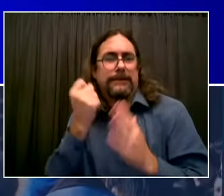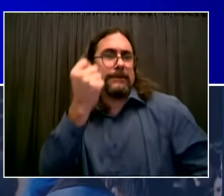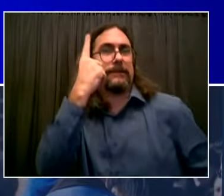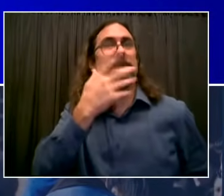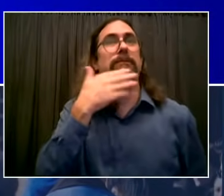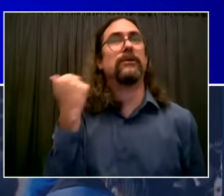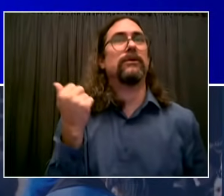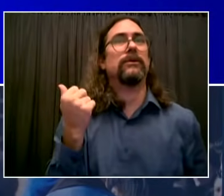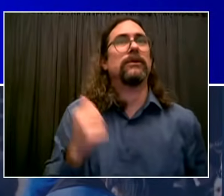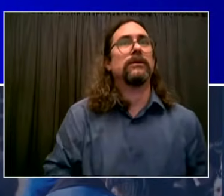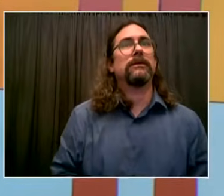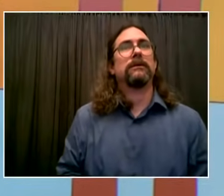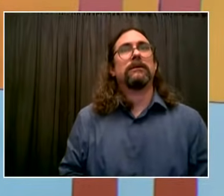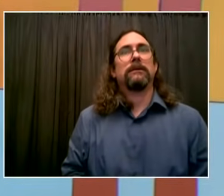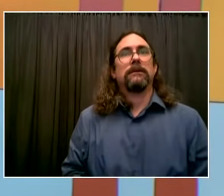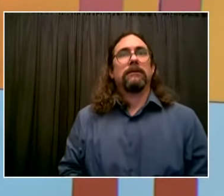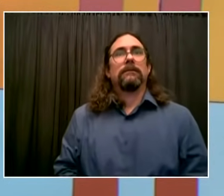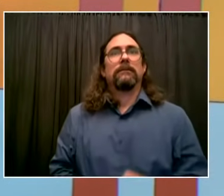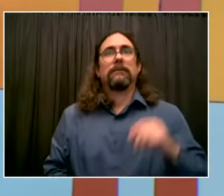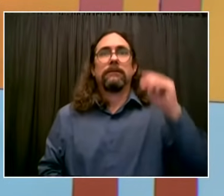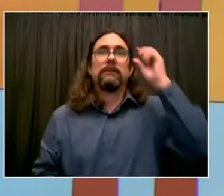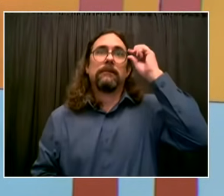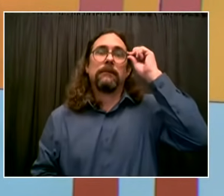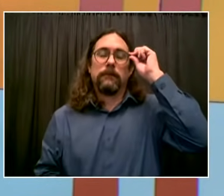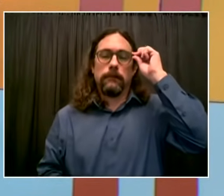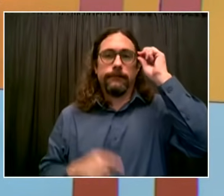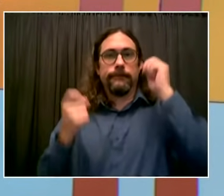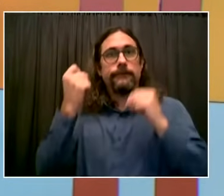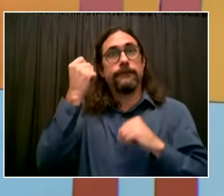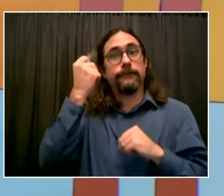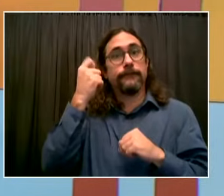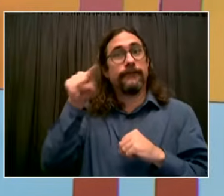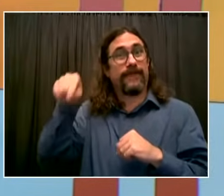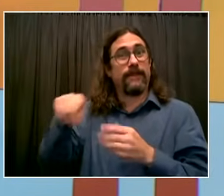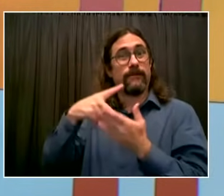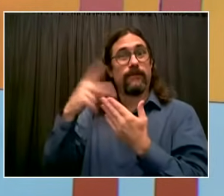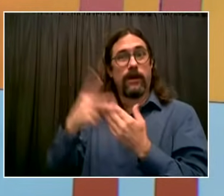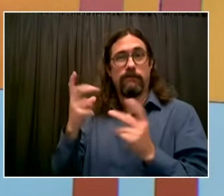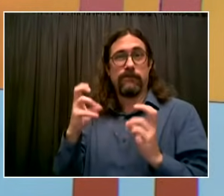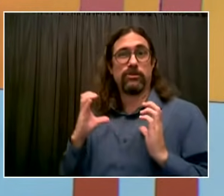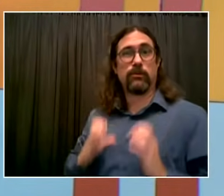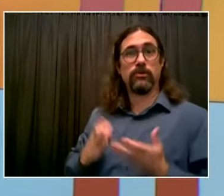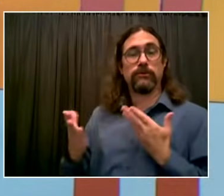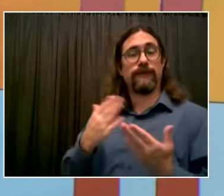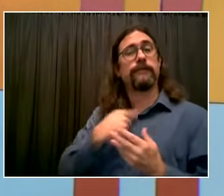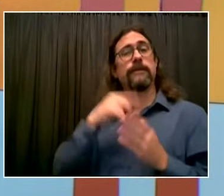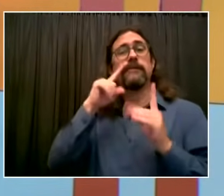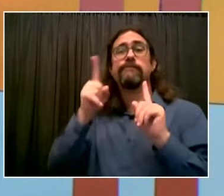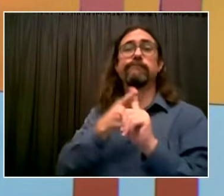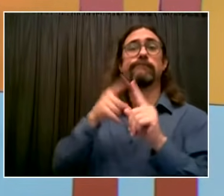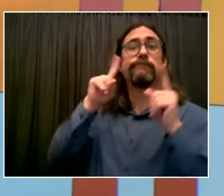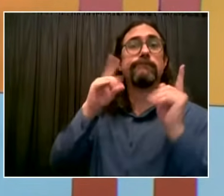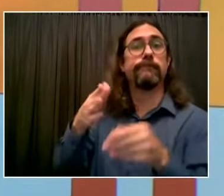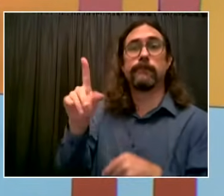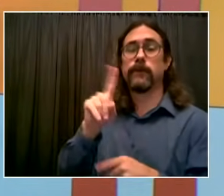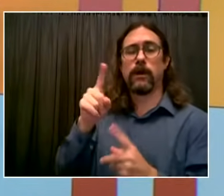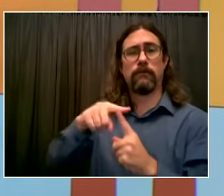OF THE FUTURE AND ONE OF THE PEOPLE THAT IS THE GREAT INNOVATOR AND CHAMPION OF THIS EFFORT AND BELIEVES IN IT BECAUSE SHE